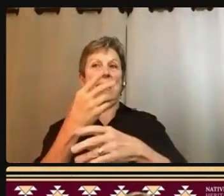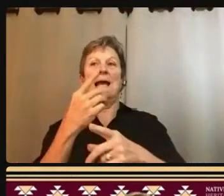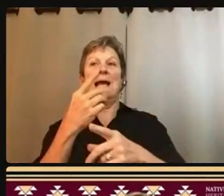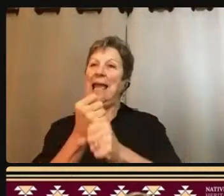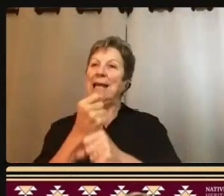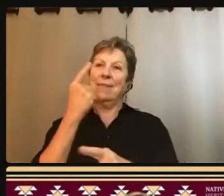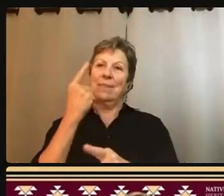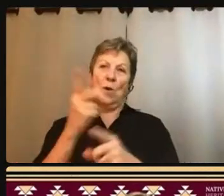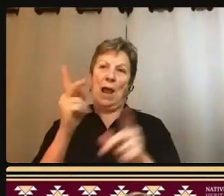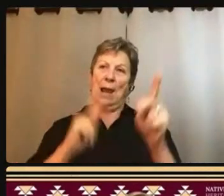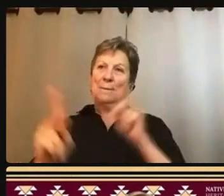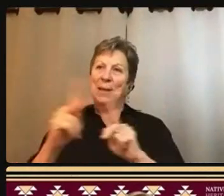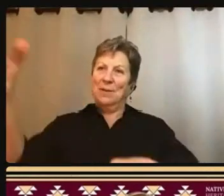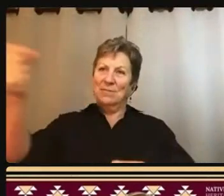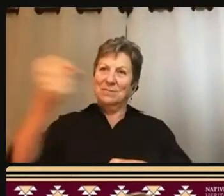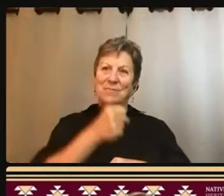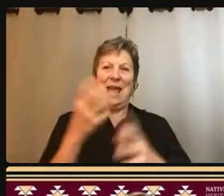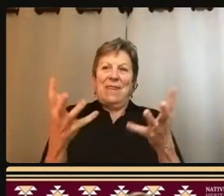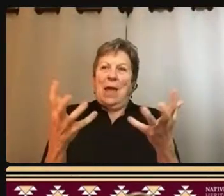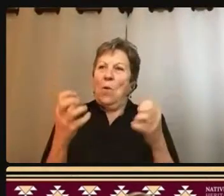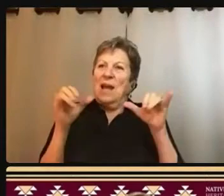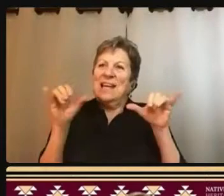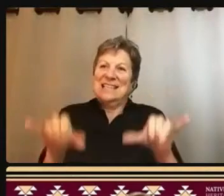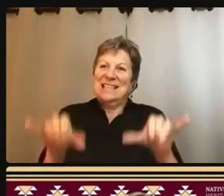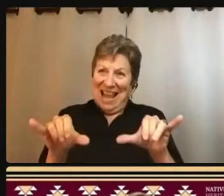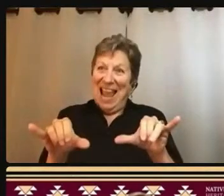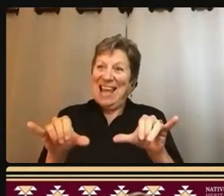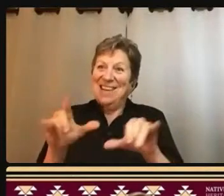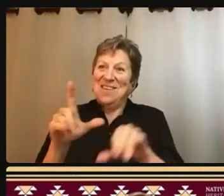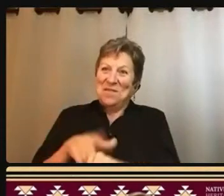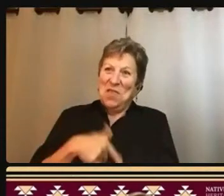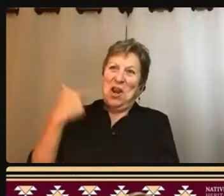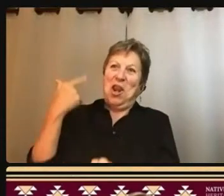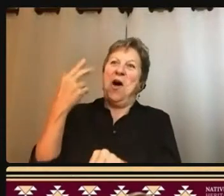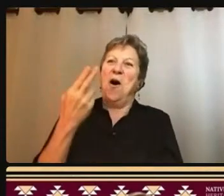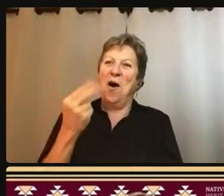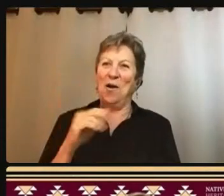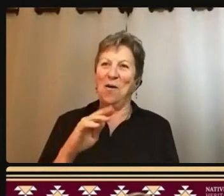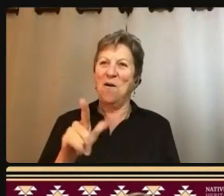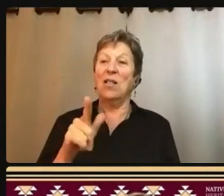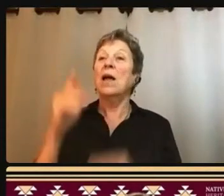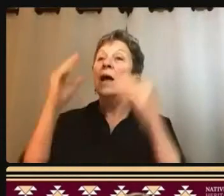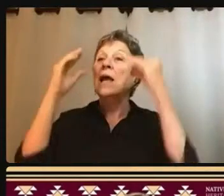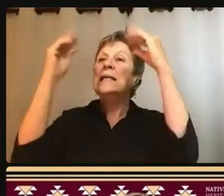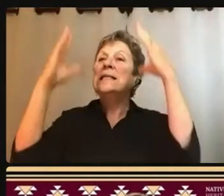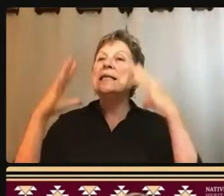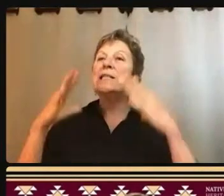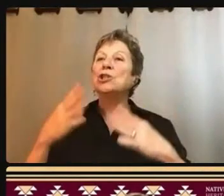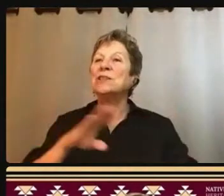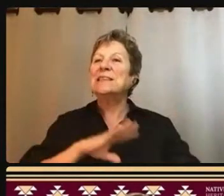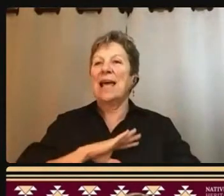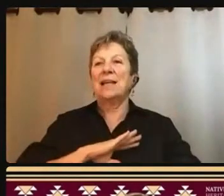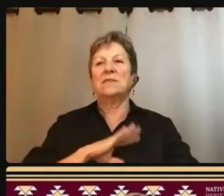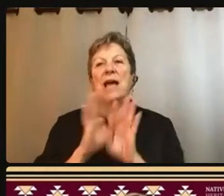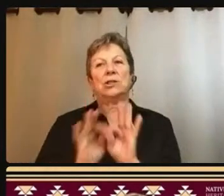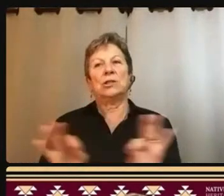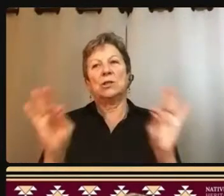FOCUSED ON ON GETTING THE RIGHT